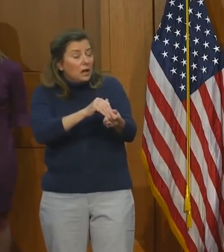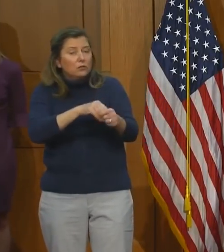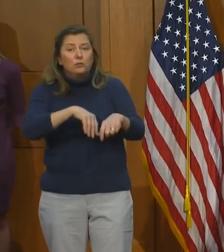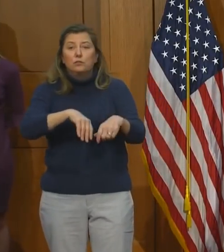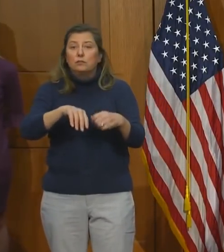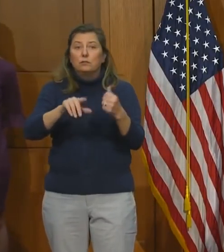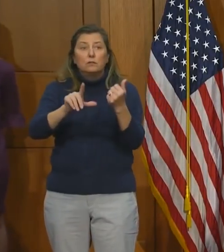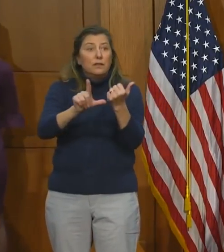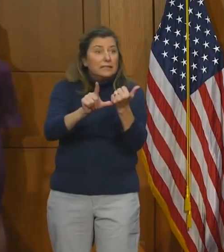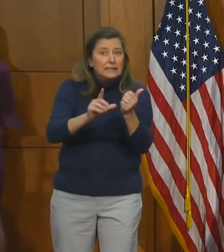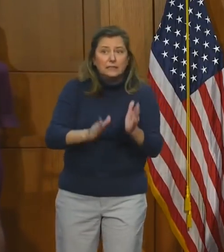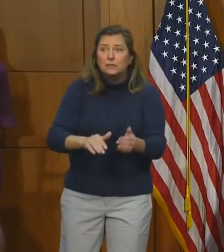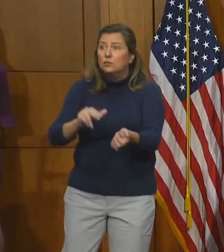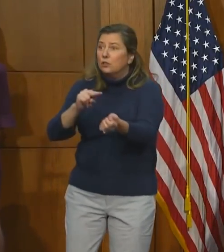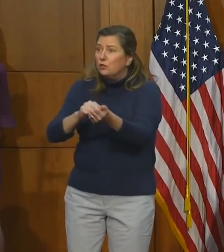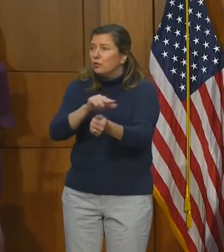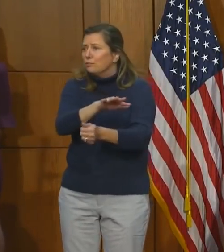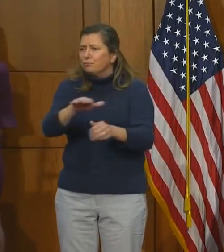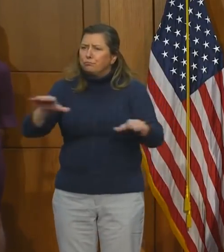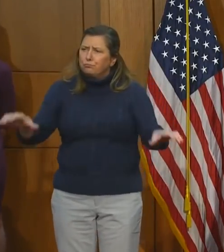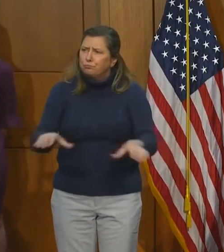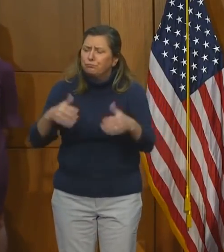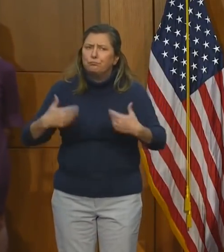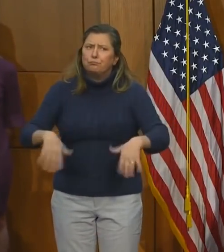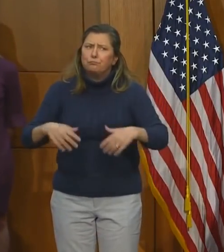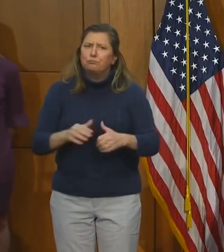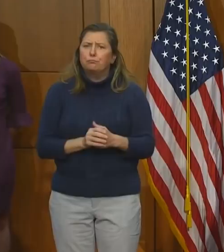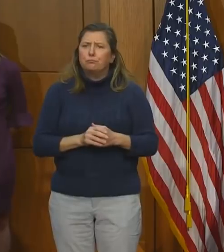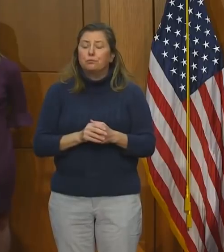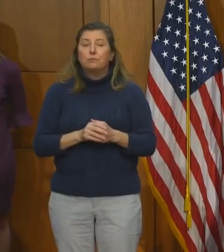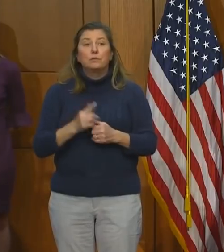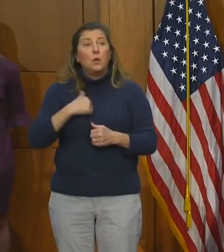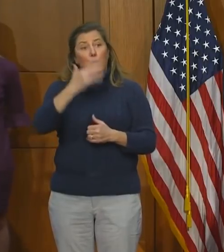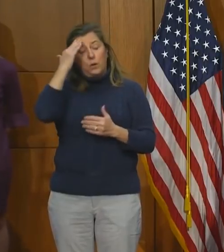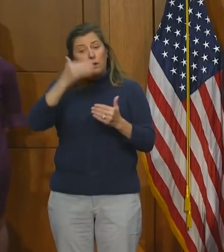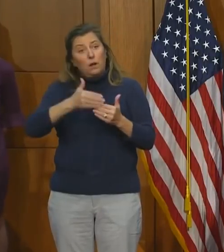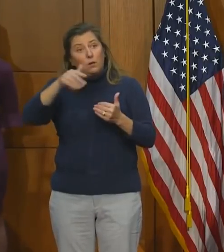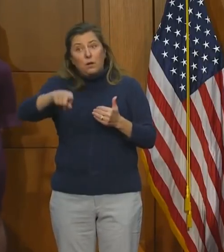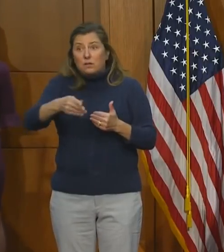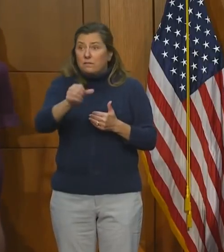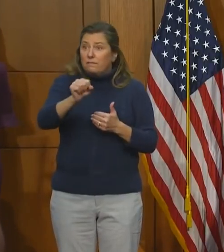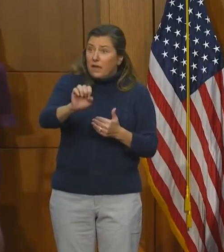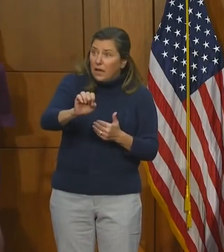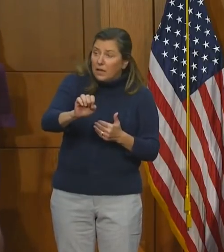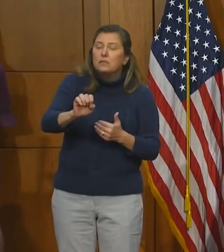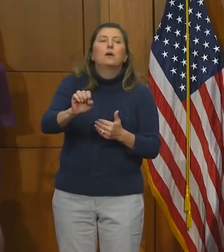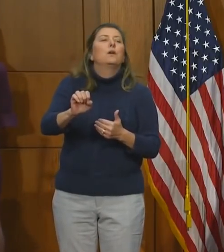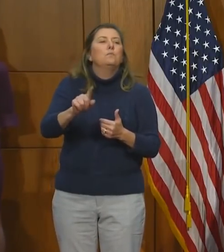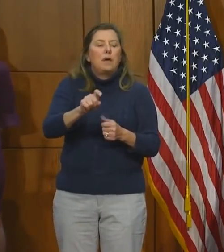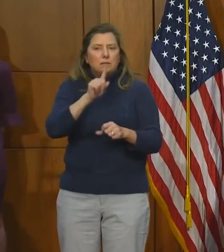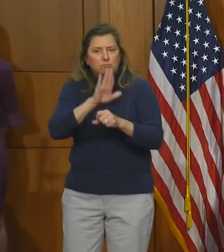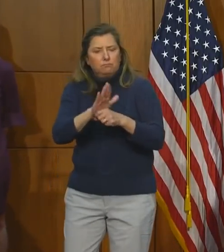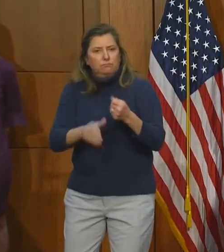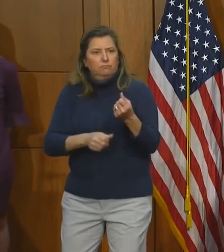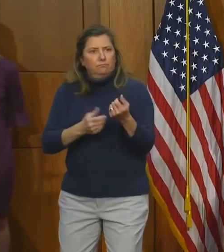STORIES EVERY DAY THESE OF THE AMAZING WORK BEING DONE BY VIRGINIANS POSITIONS PHYSICIAN ASSISTANTS NURSES AND OTHERS.